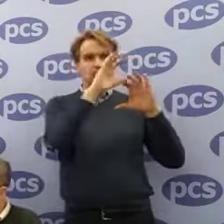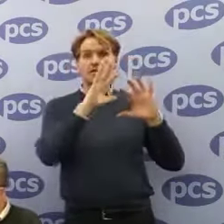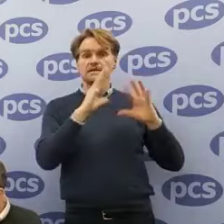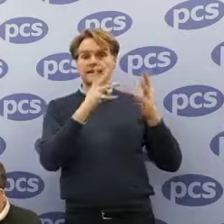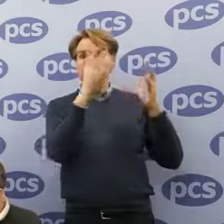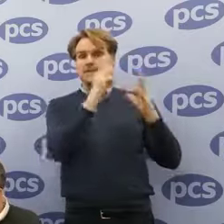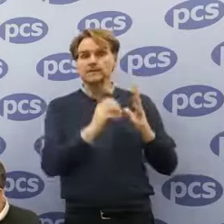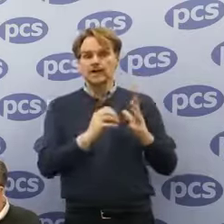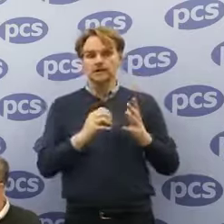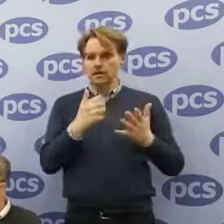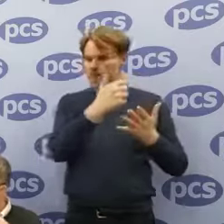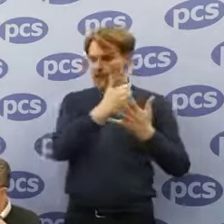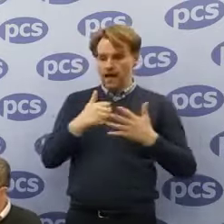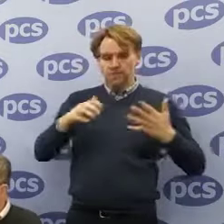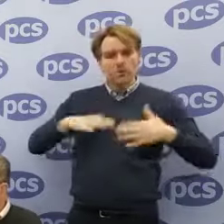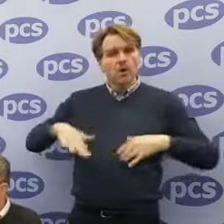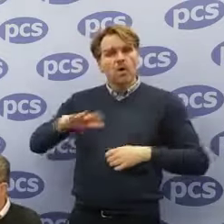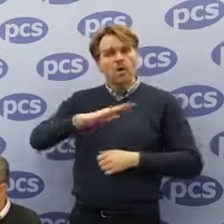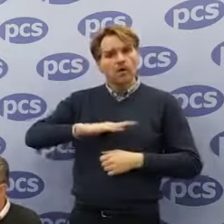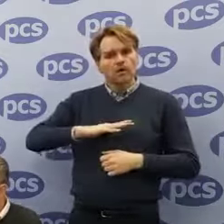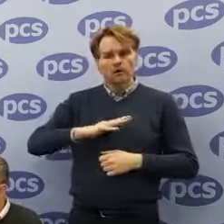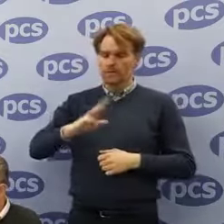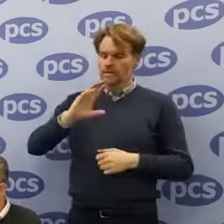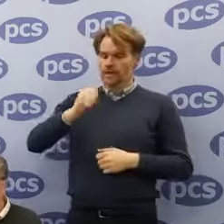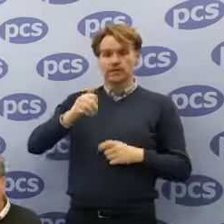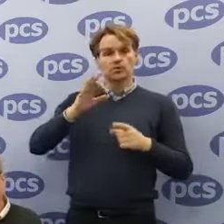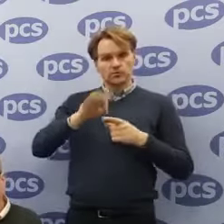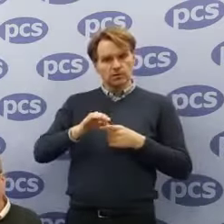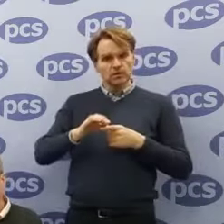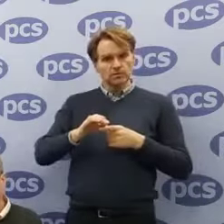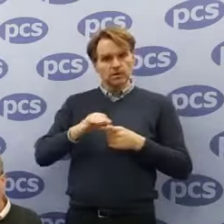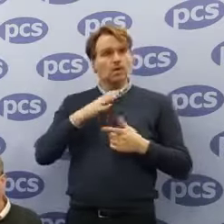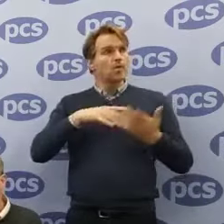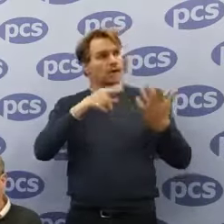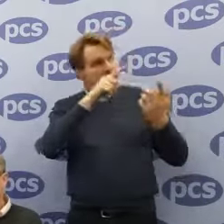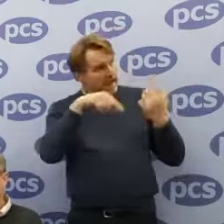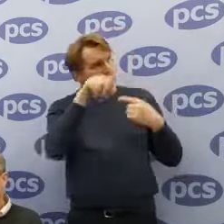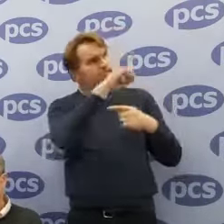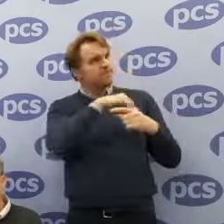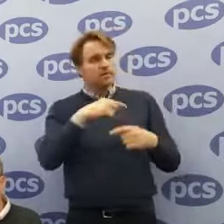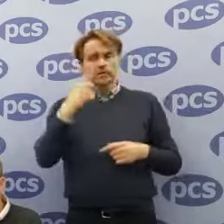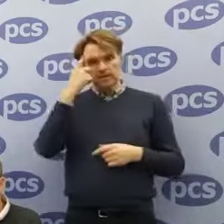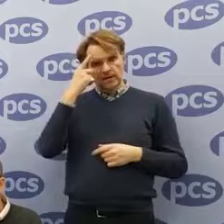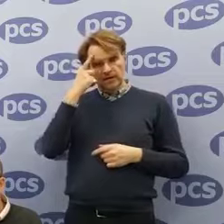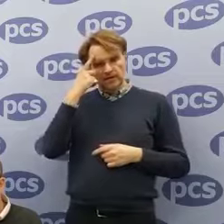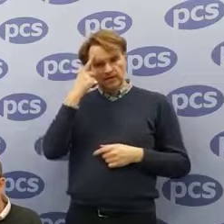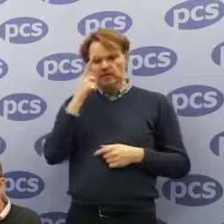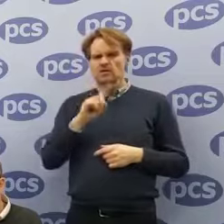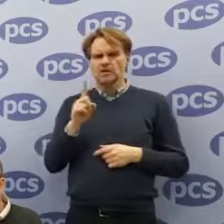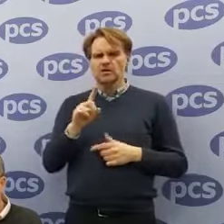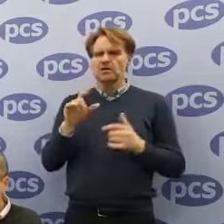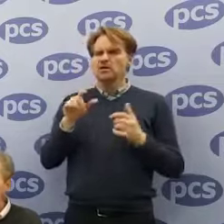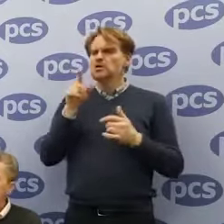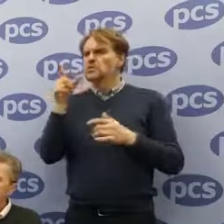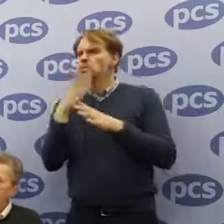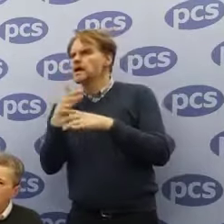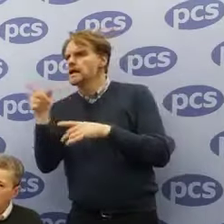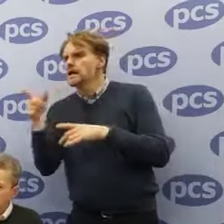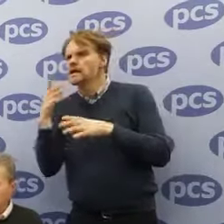must benefit and I think that's the starting point that we need to get everybody to think about. Less about which department you're in, what may have